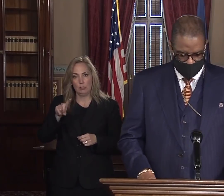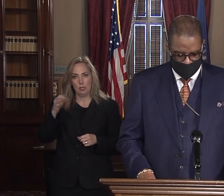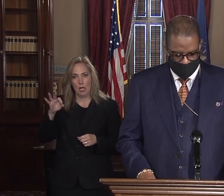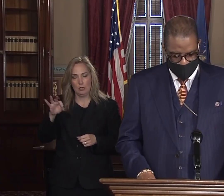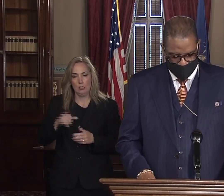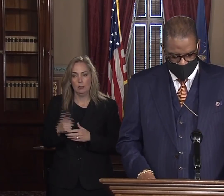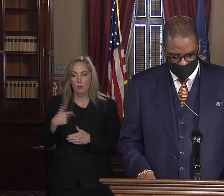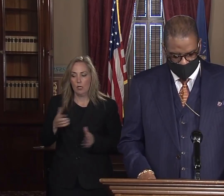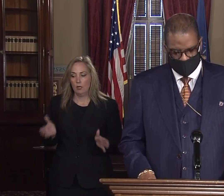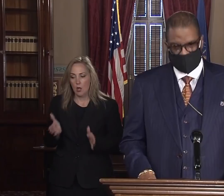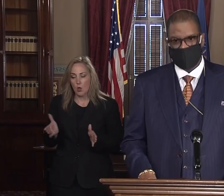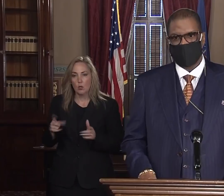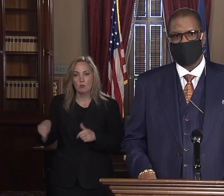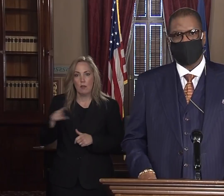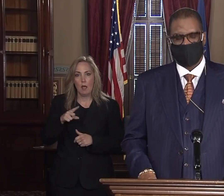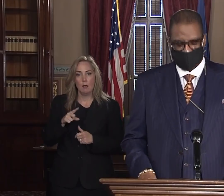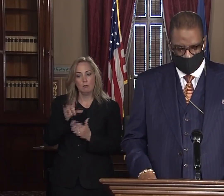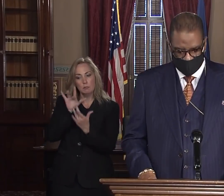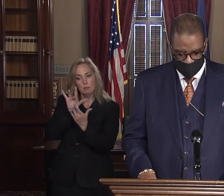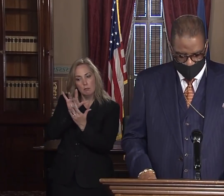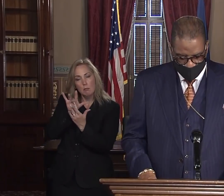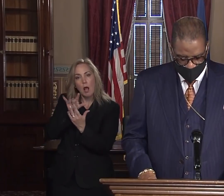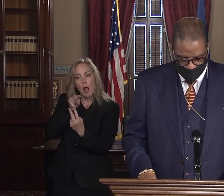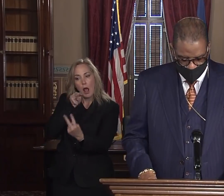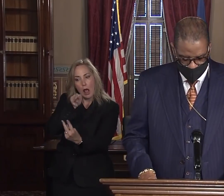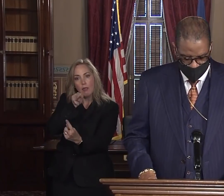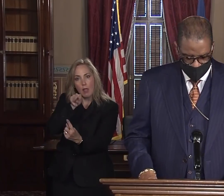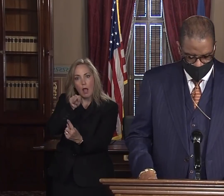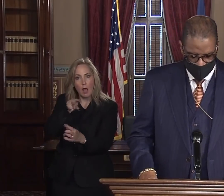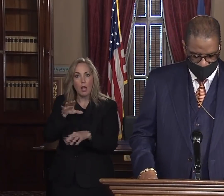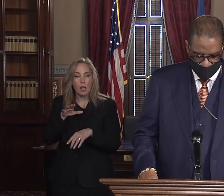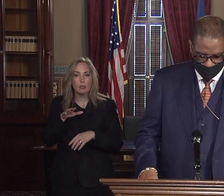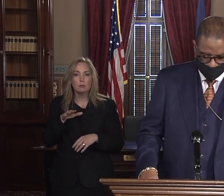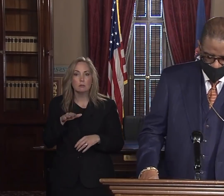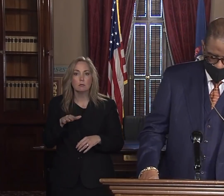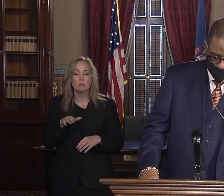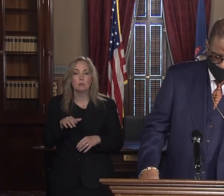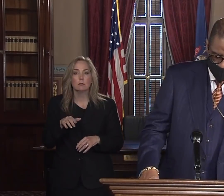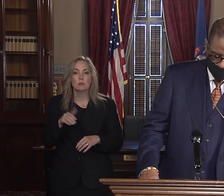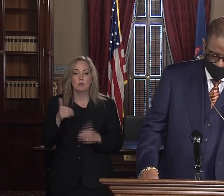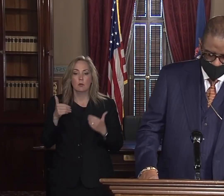SAVE OUR PEOPLE FROM CONTRACTING COVID-19. WE ENCOURAGE OUR MEMBERS TO